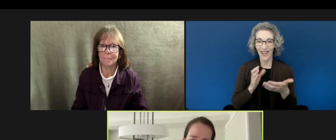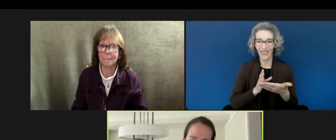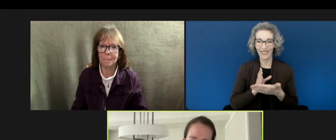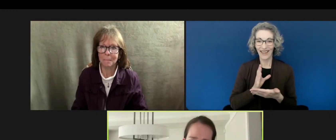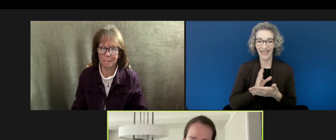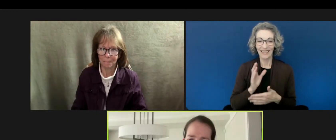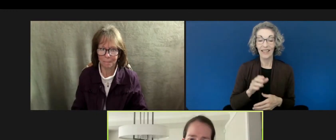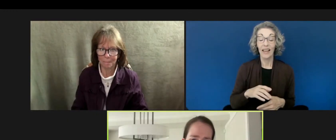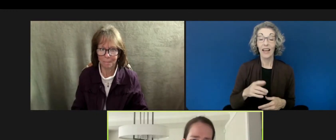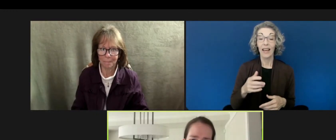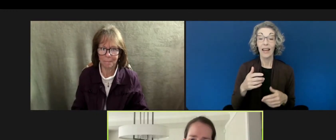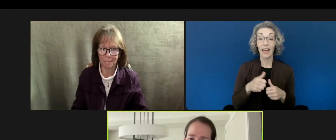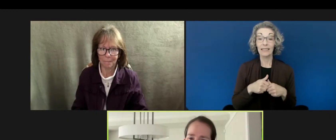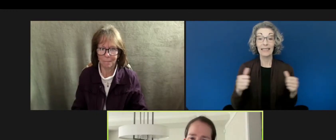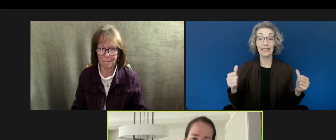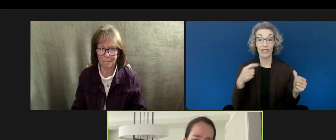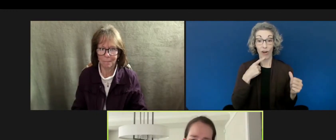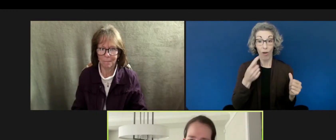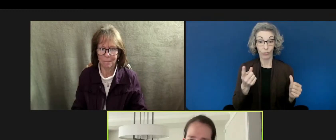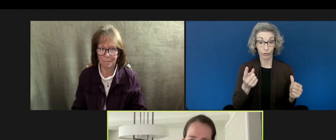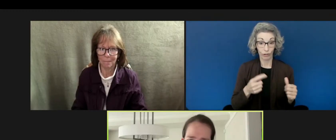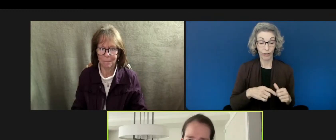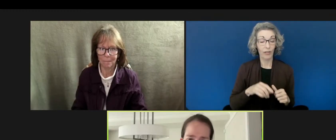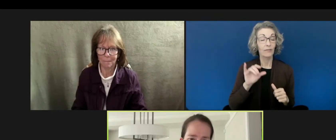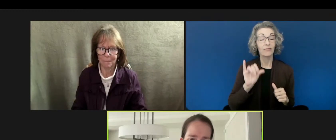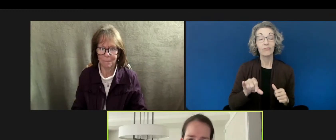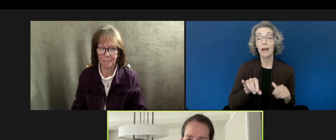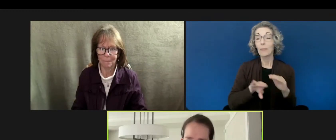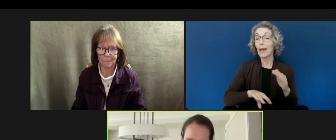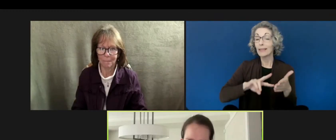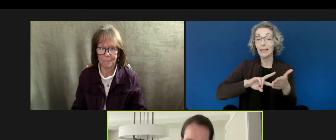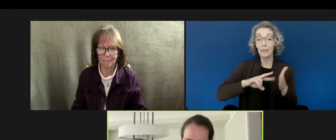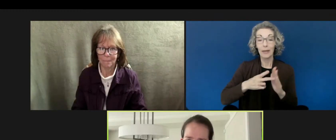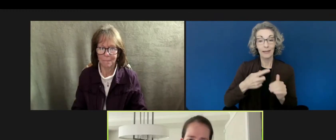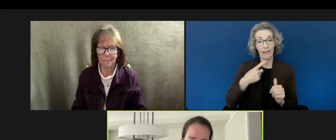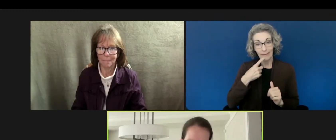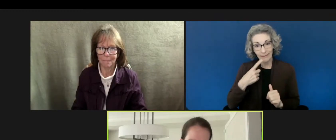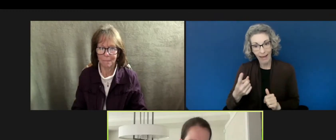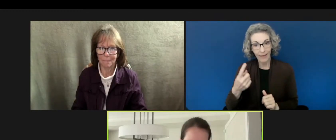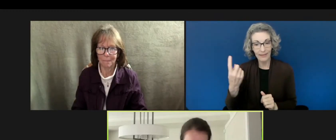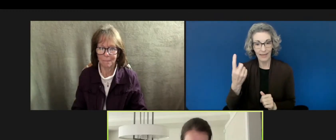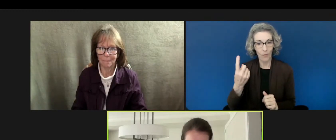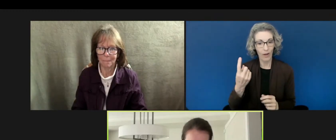disclosure is basically, telling someone something about yourself